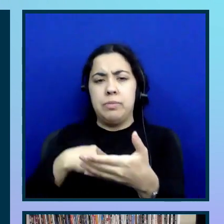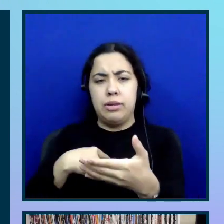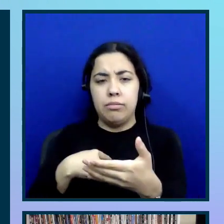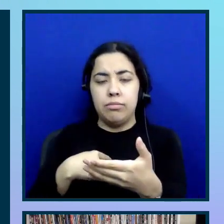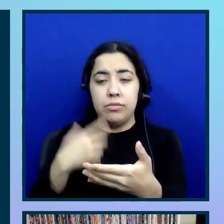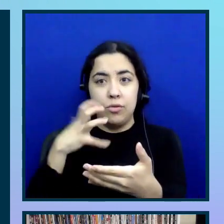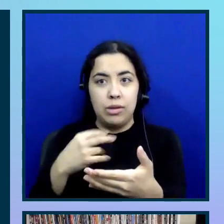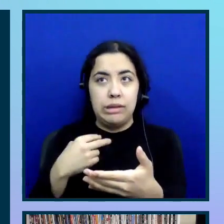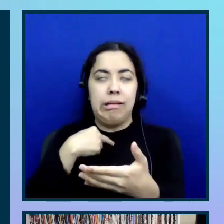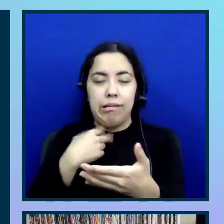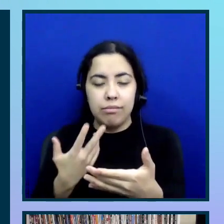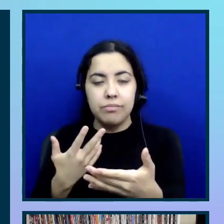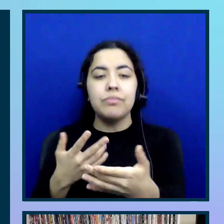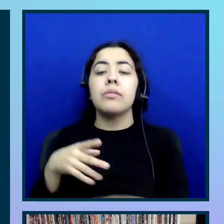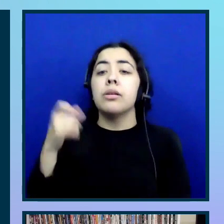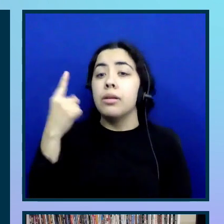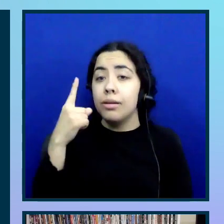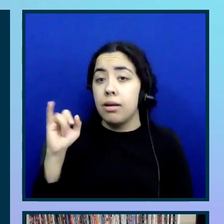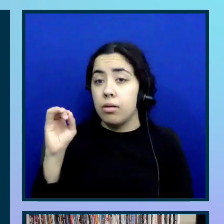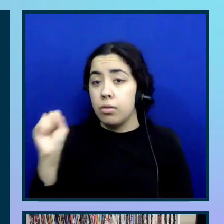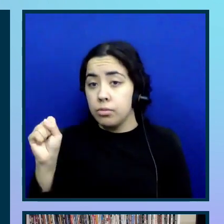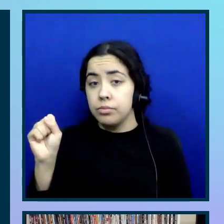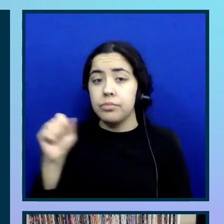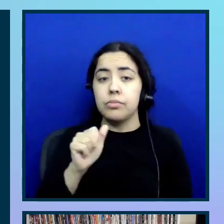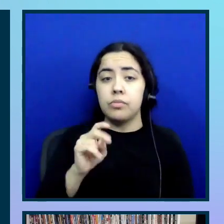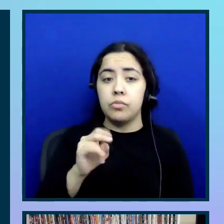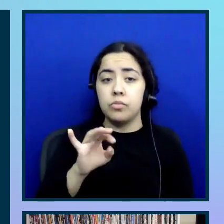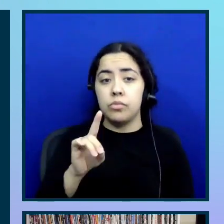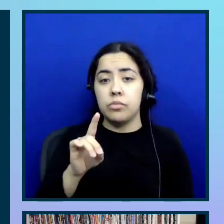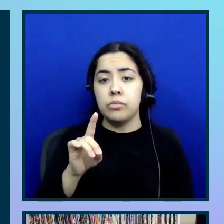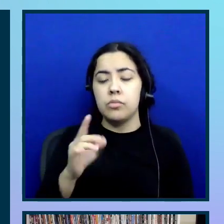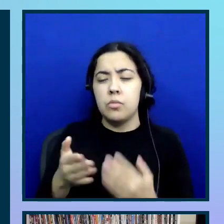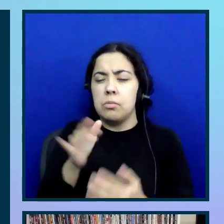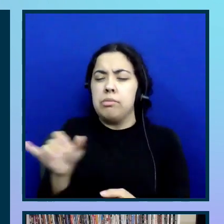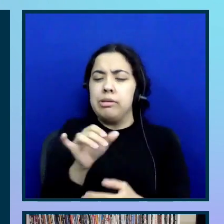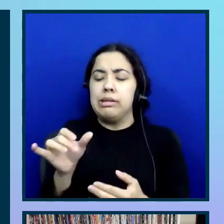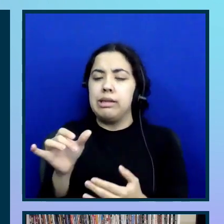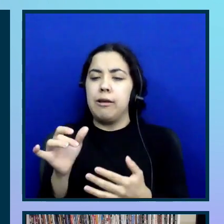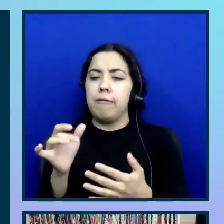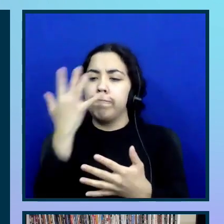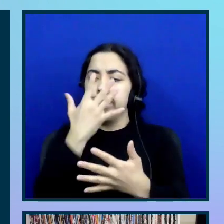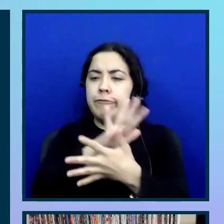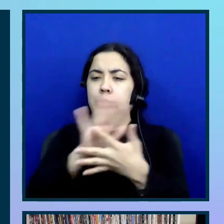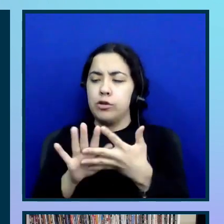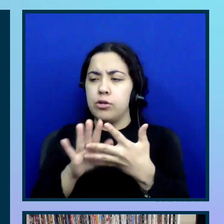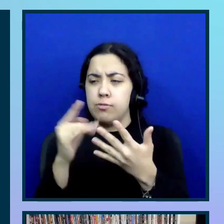Both iOS and Android feature a similar base set of gestures when it comes to navigation that is finding and interacting